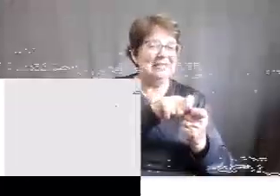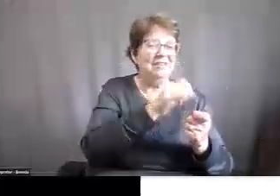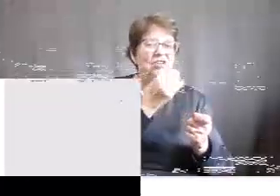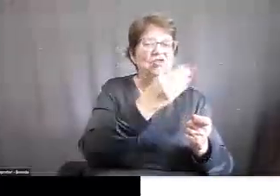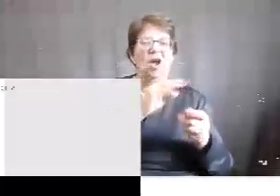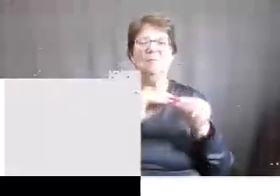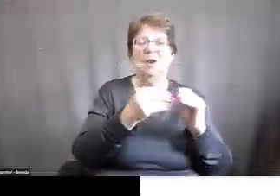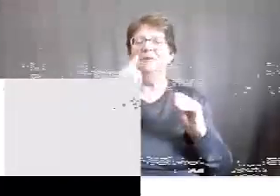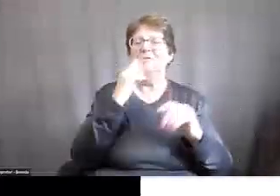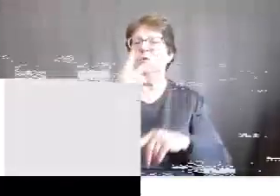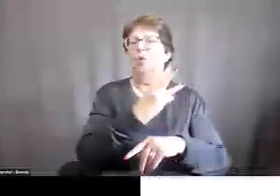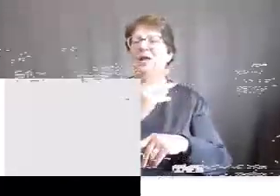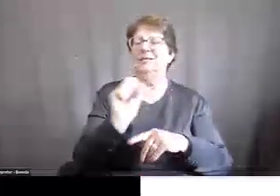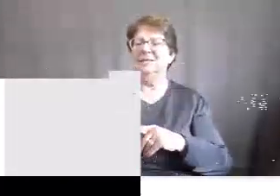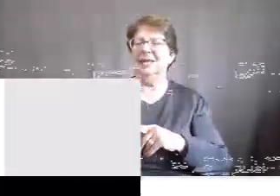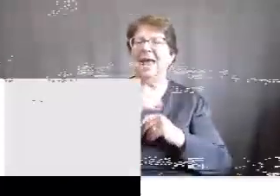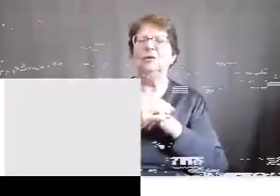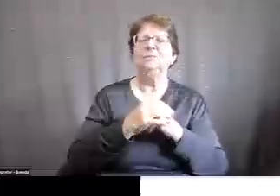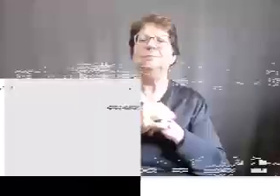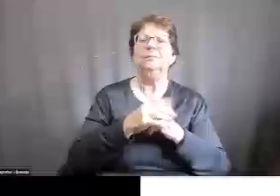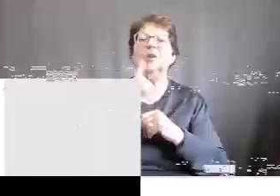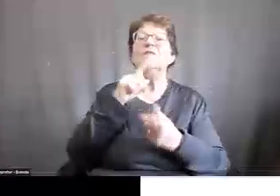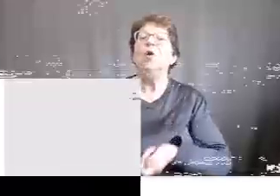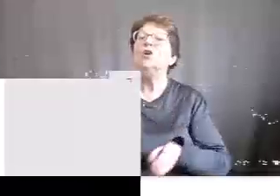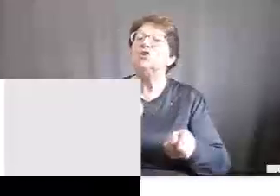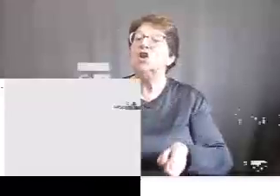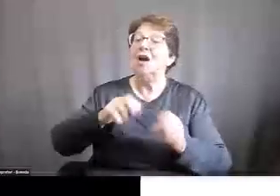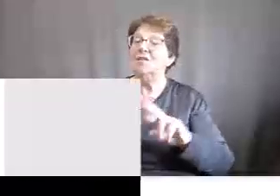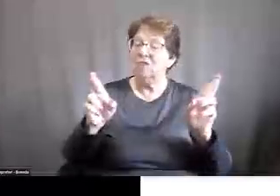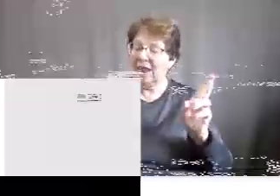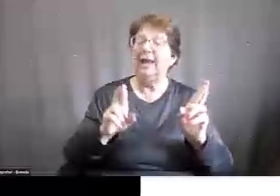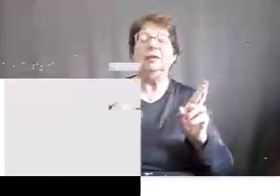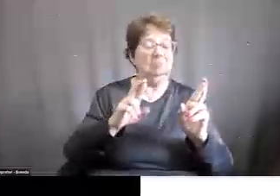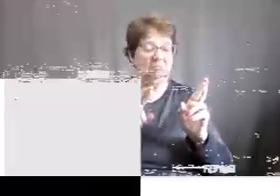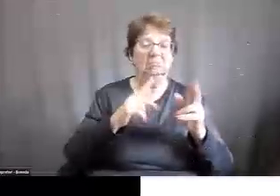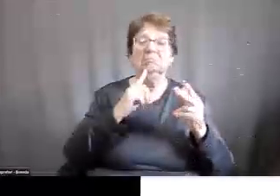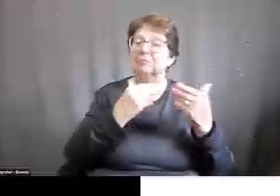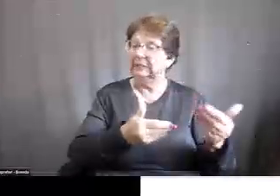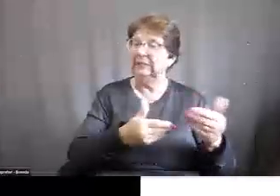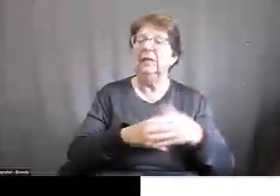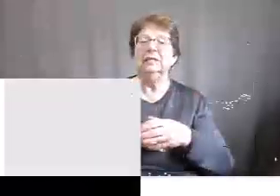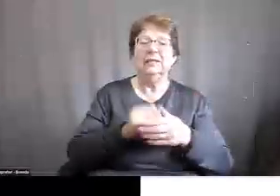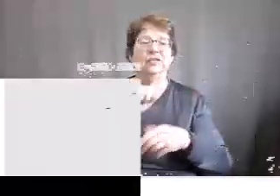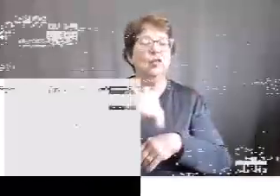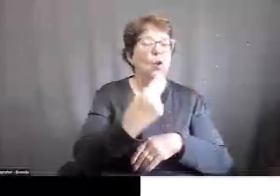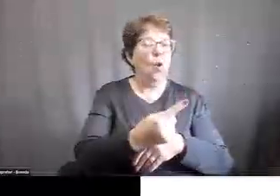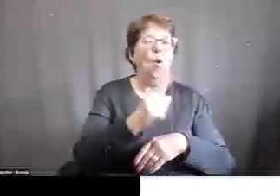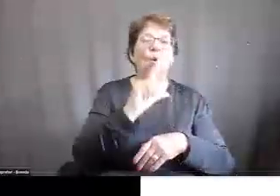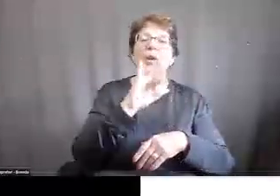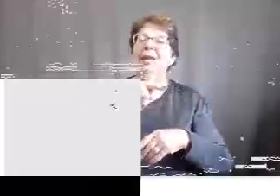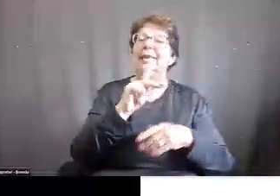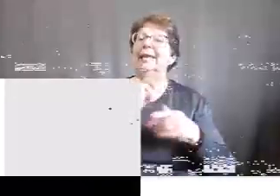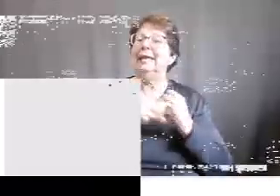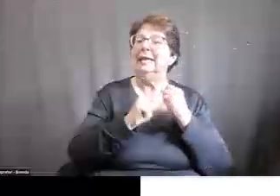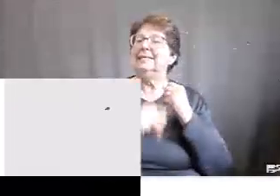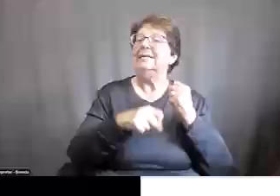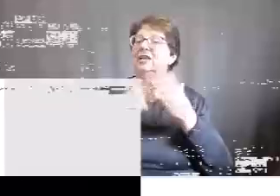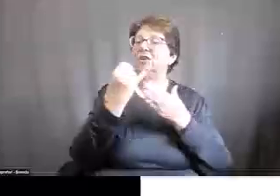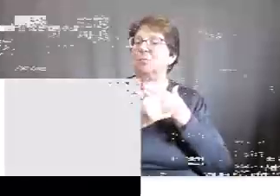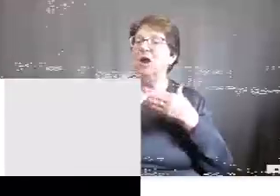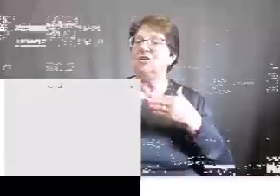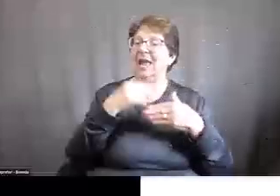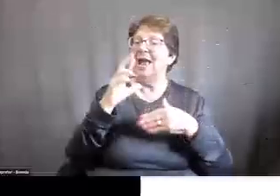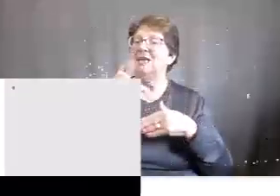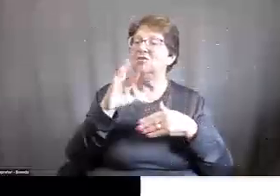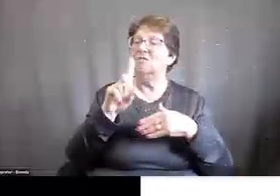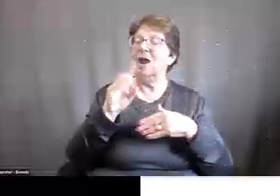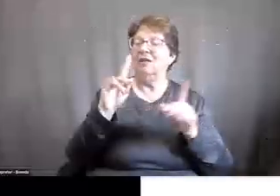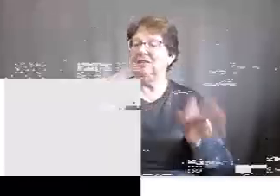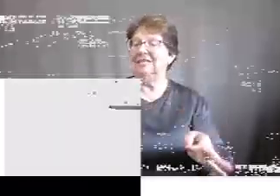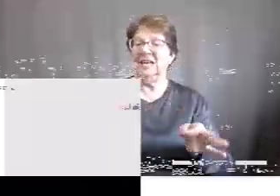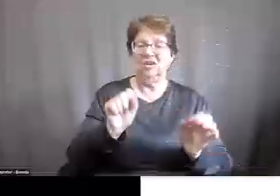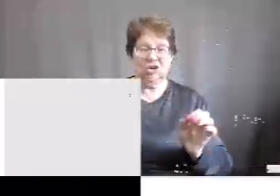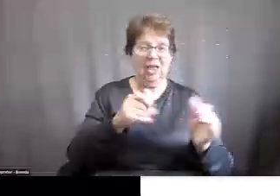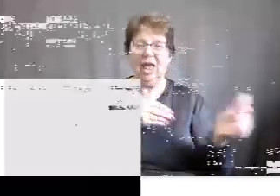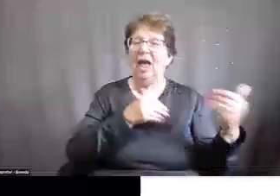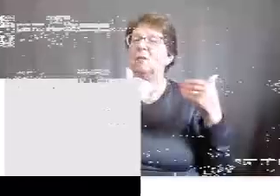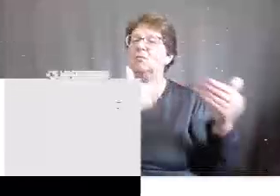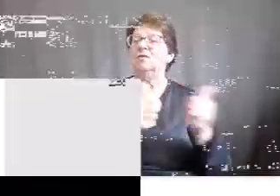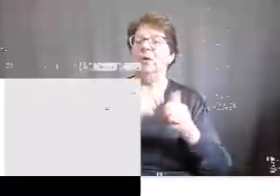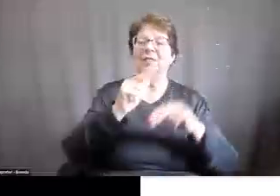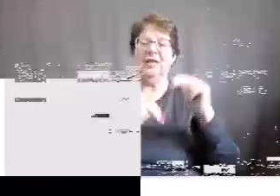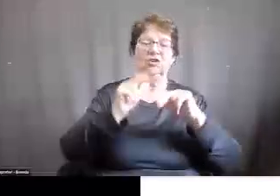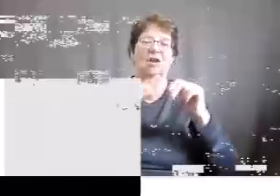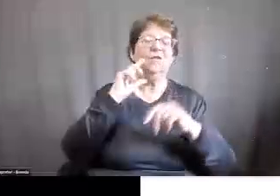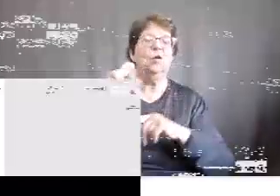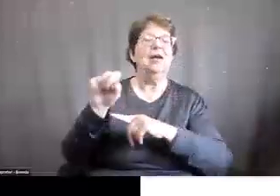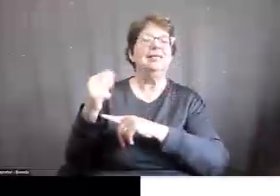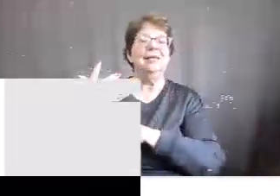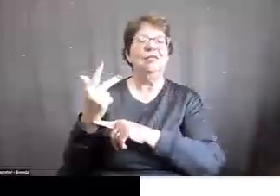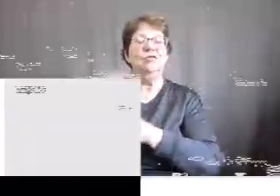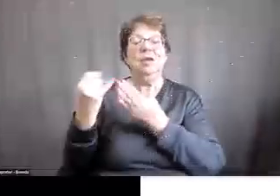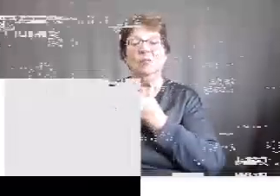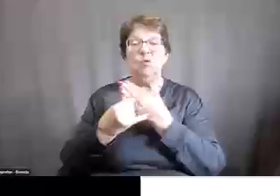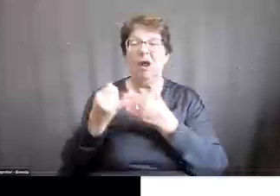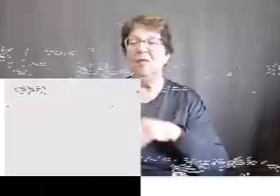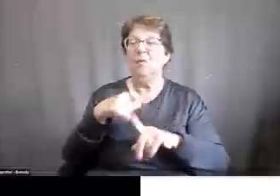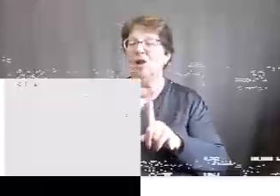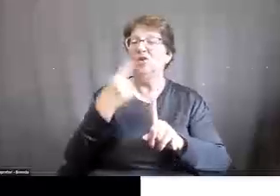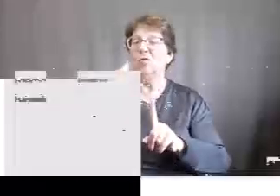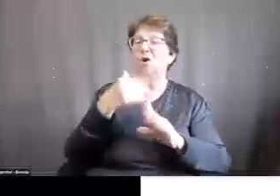Boardroom: As far as shovel-ready, it is shovel-ready. It is the only link extension project that has a record of decision and could move into construction. As far as ST3 projects, the ones that you heard previous to this, the OMF